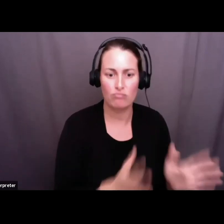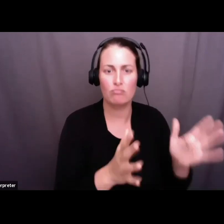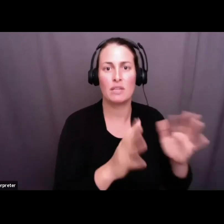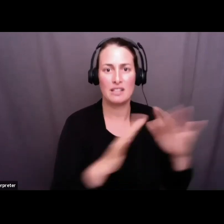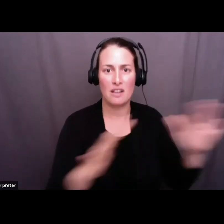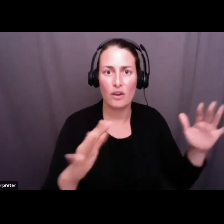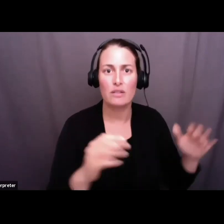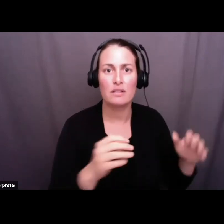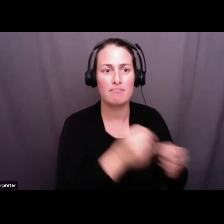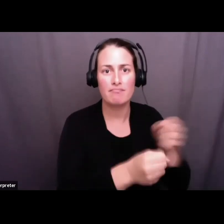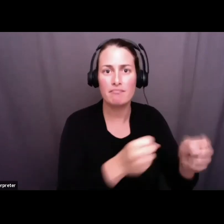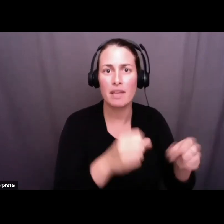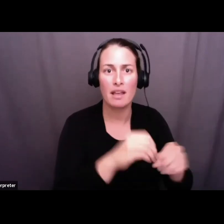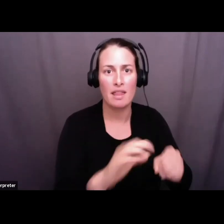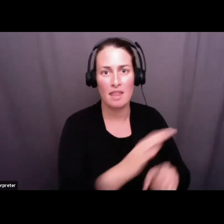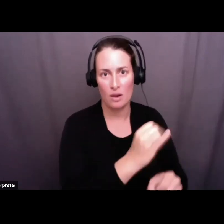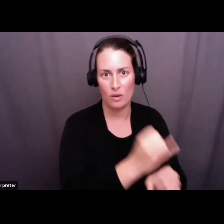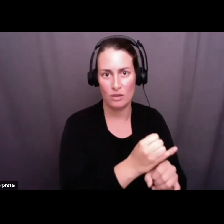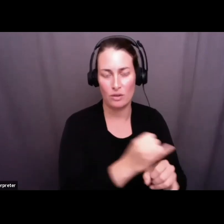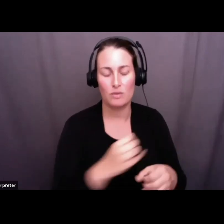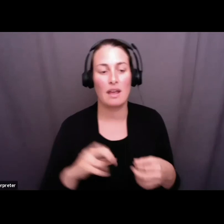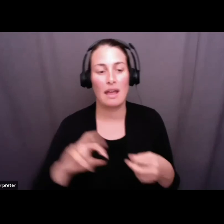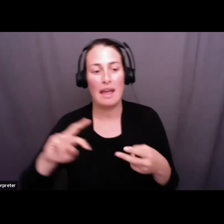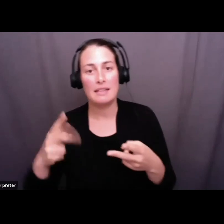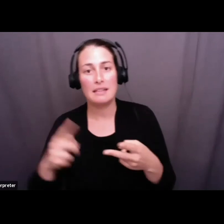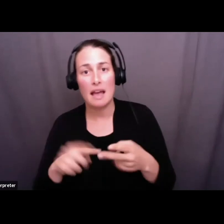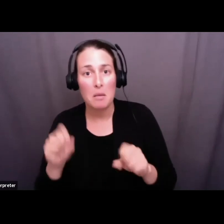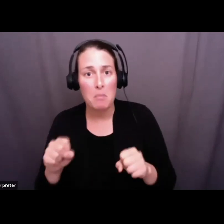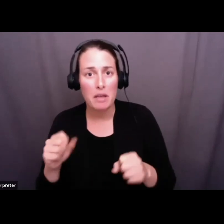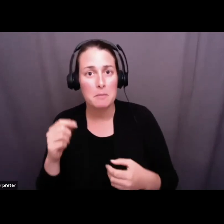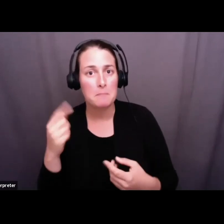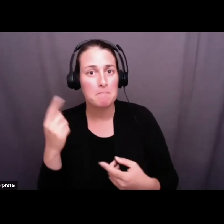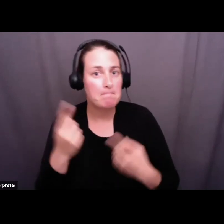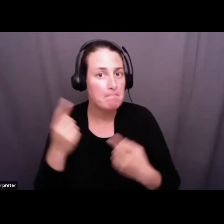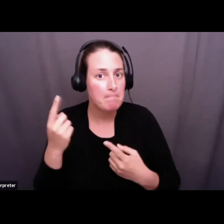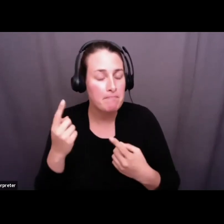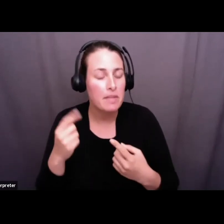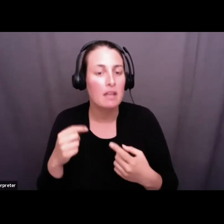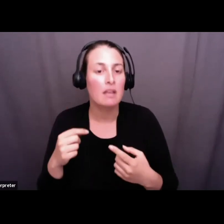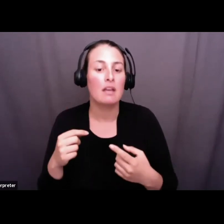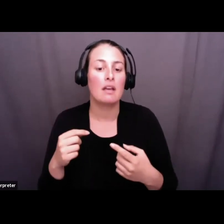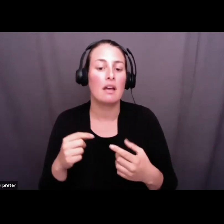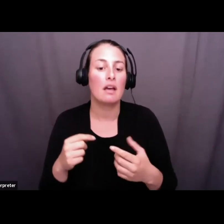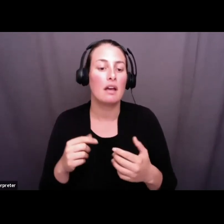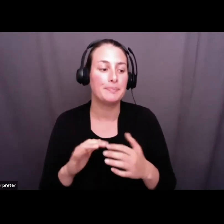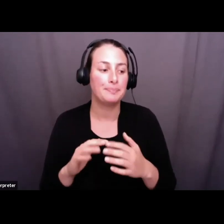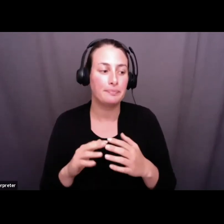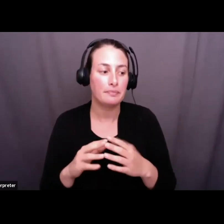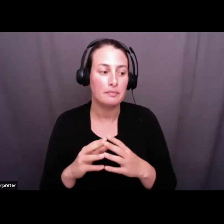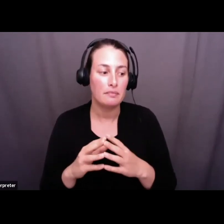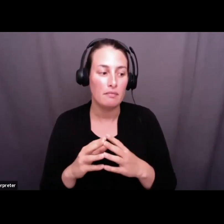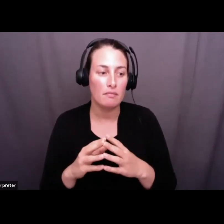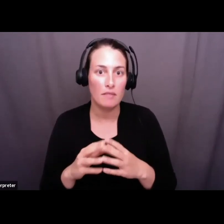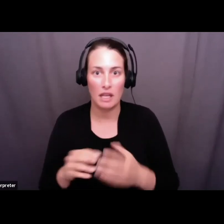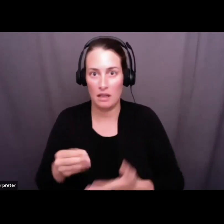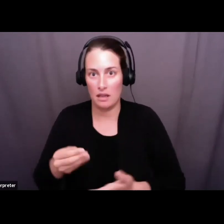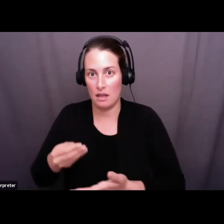And the second was just the issue of concentrating quite a lot of resources into a small number